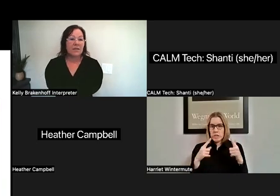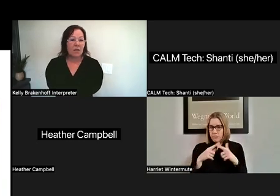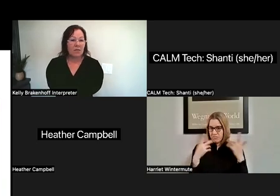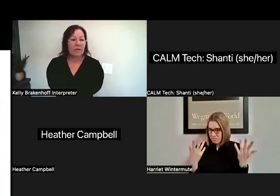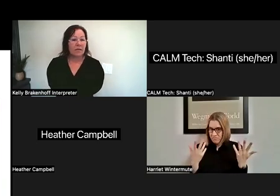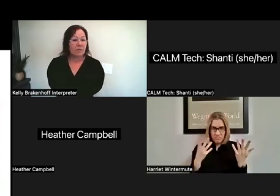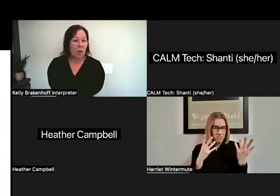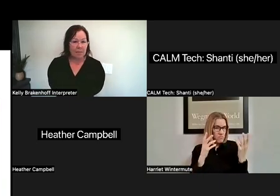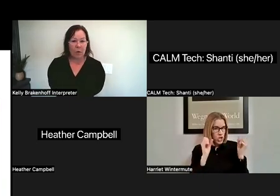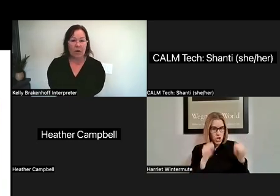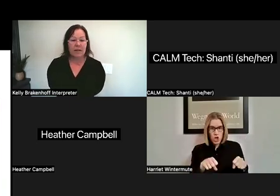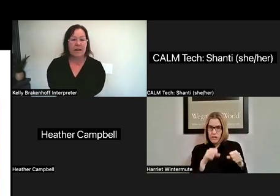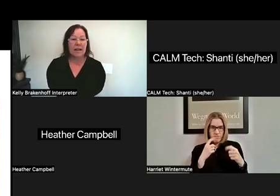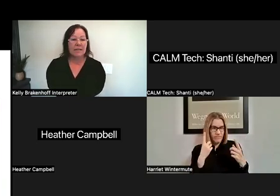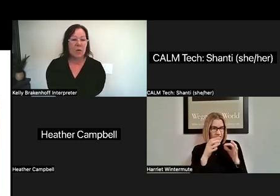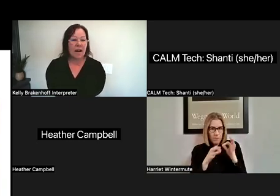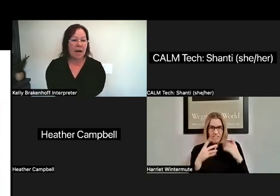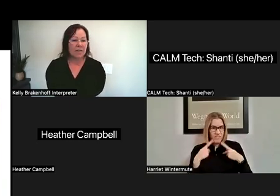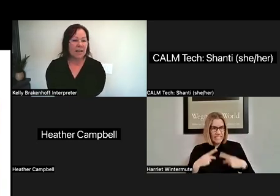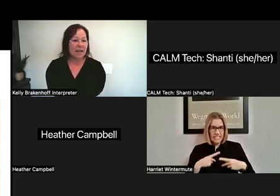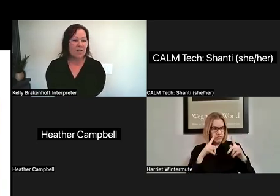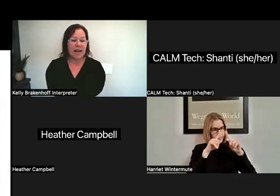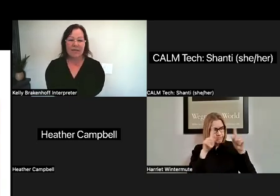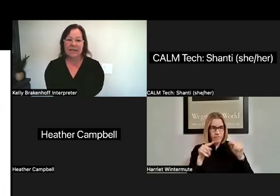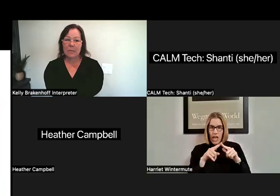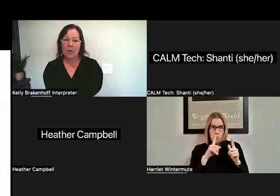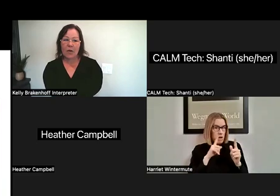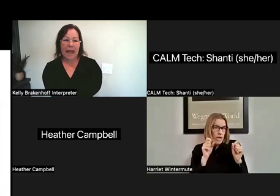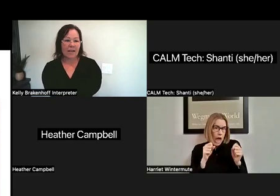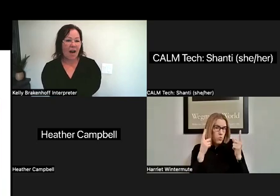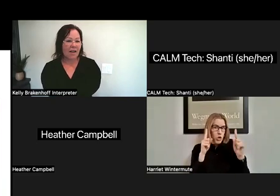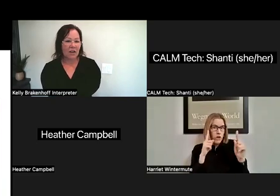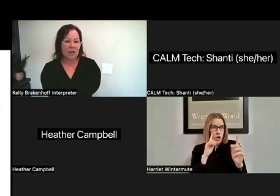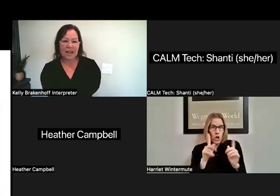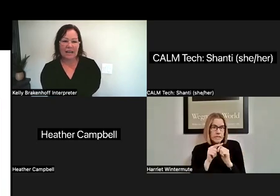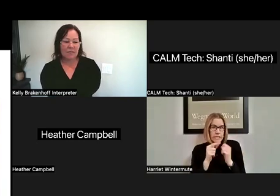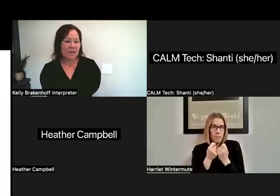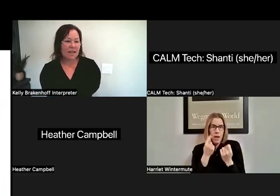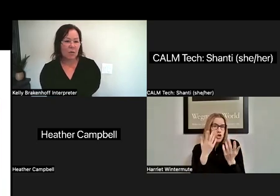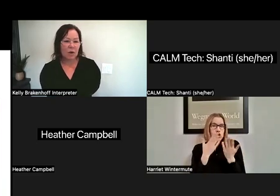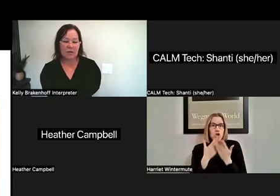So whiteboard is one option. You can have a simple analog version which can work for